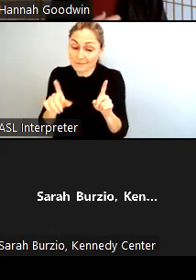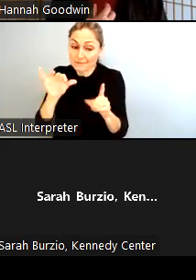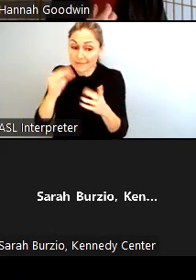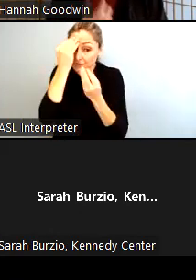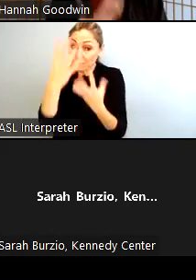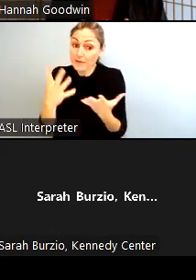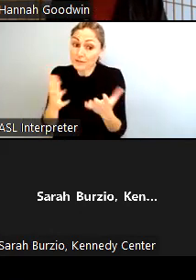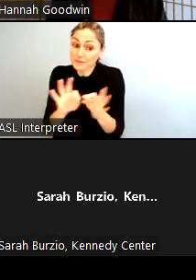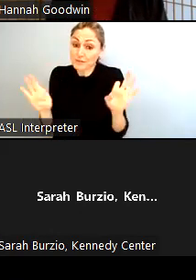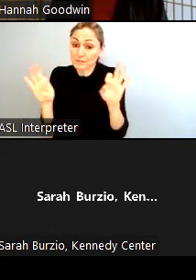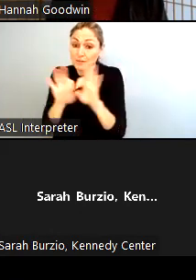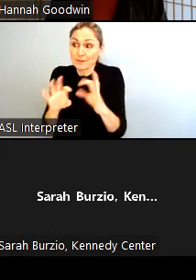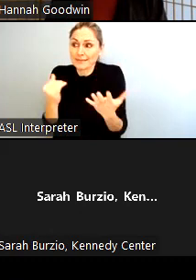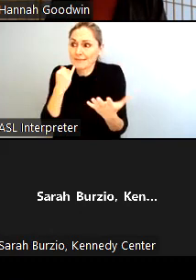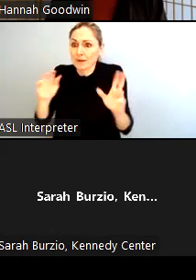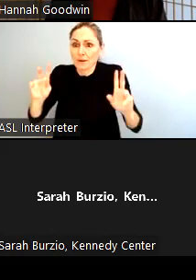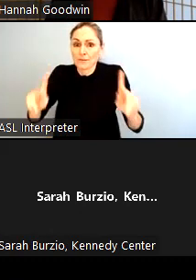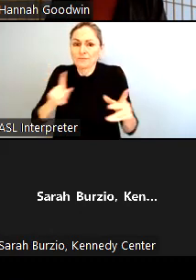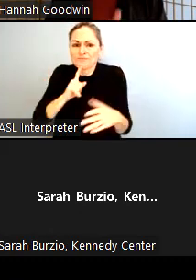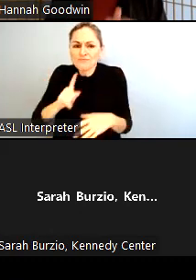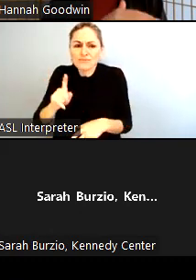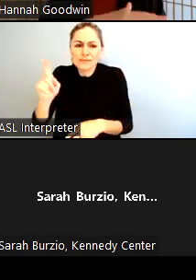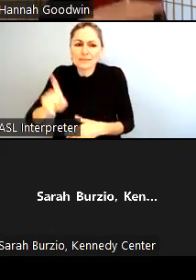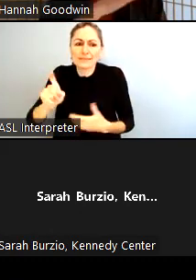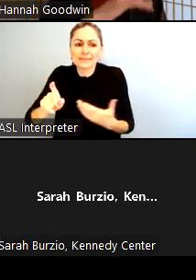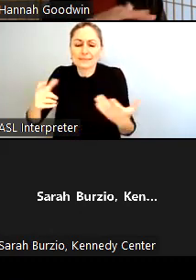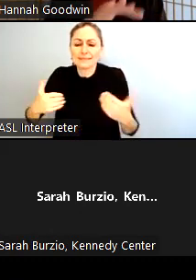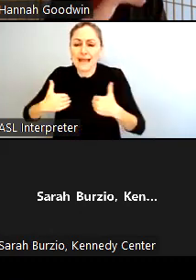If someone really needs to have fundamental